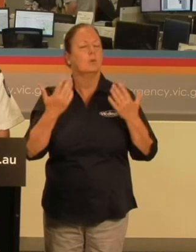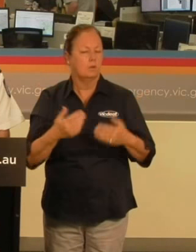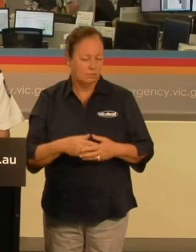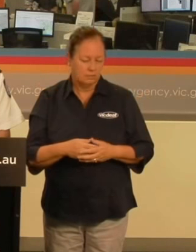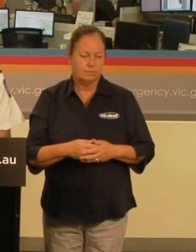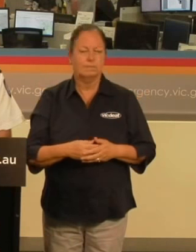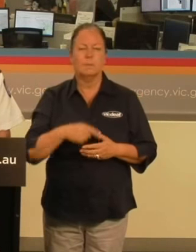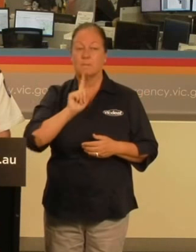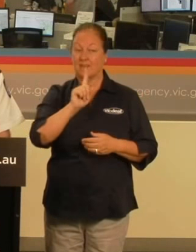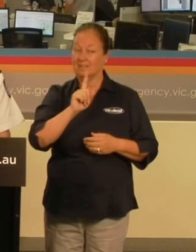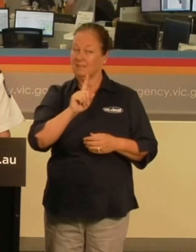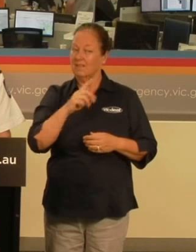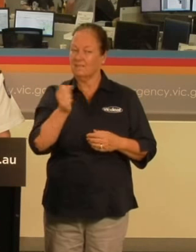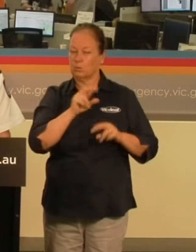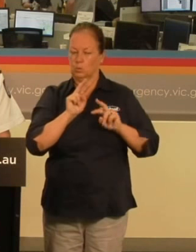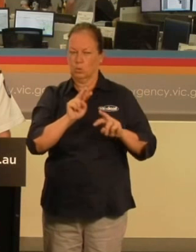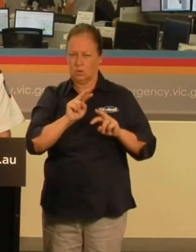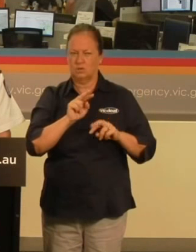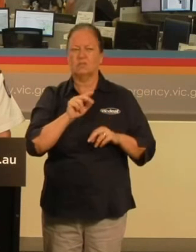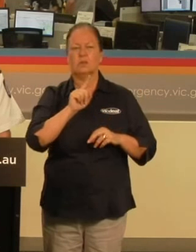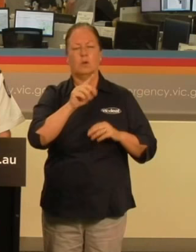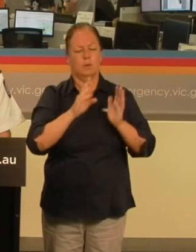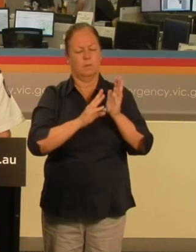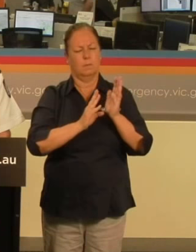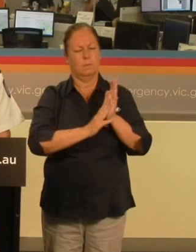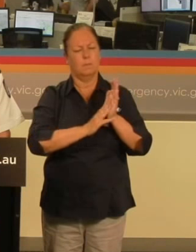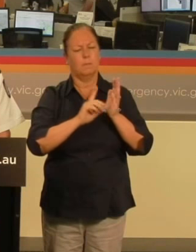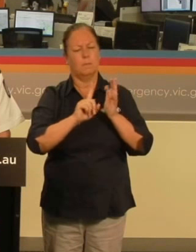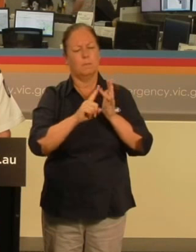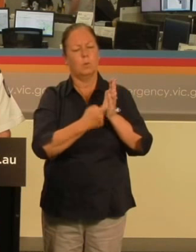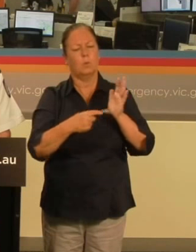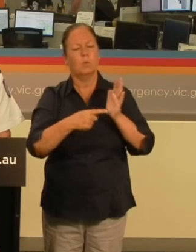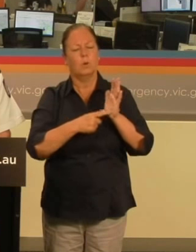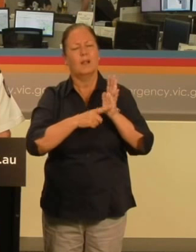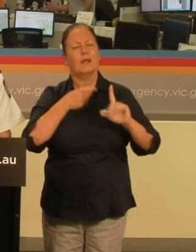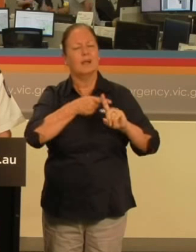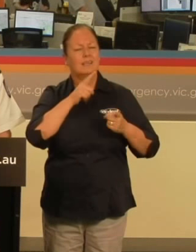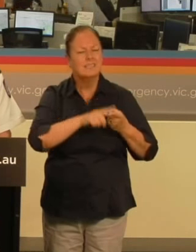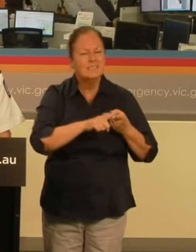the open grasslands from Mortlake to Skipton including Meredith including